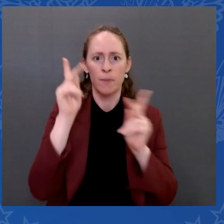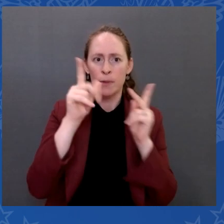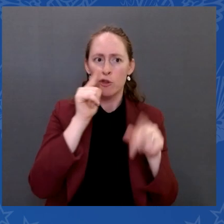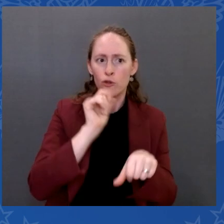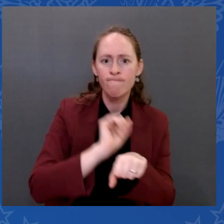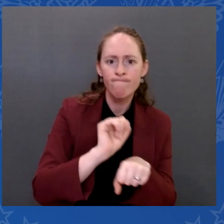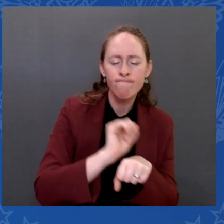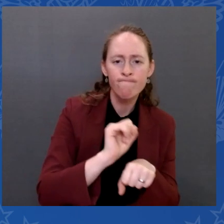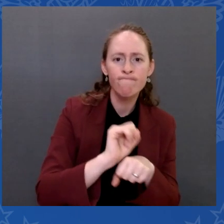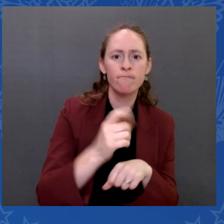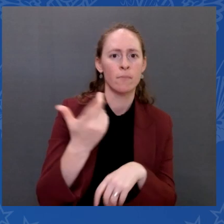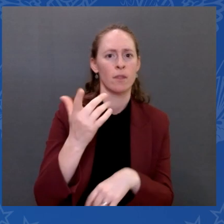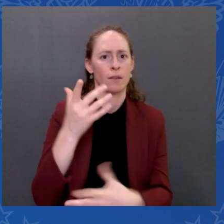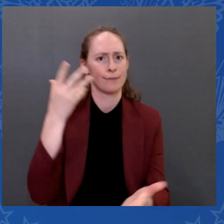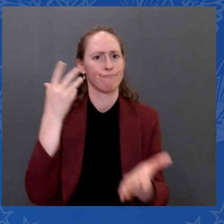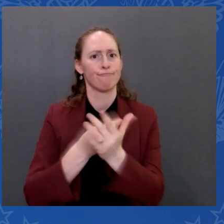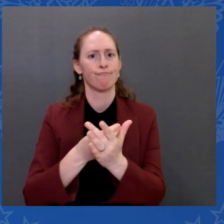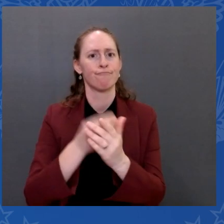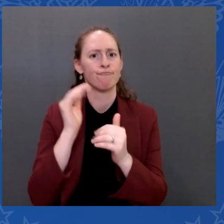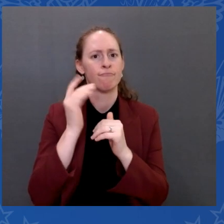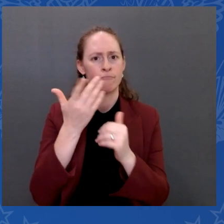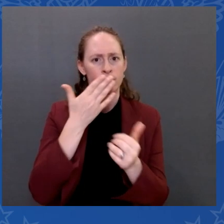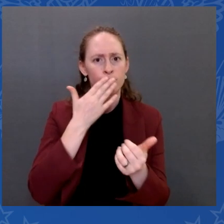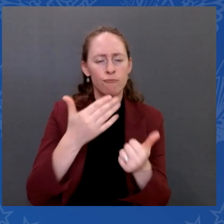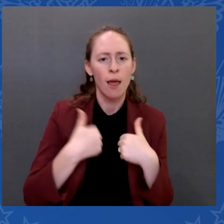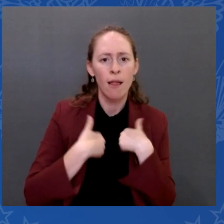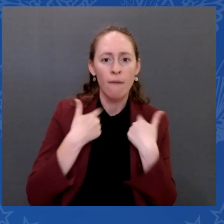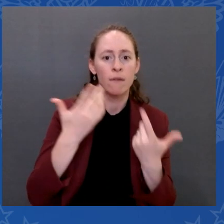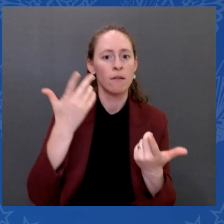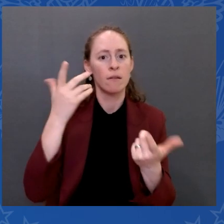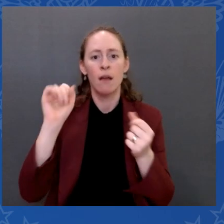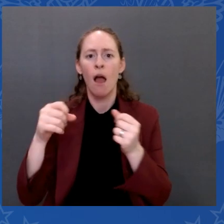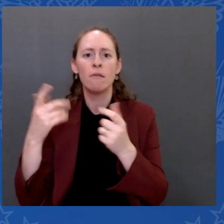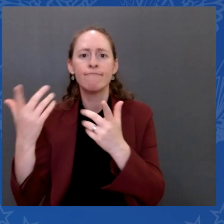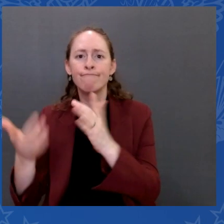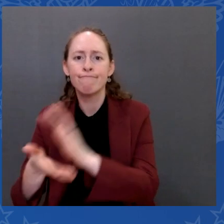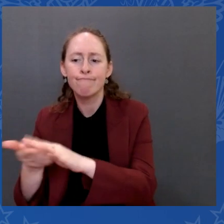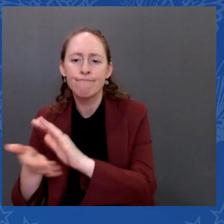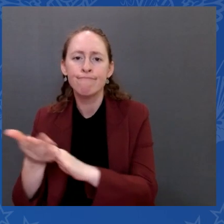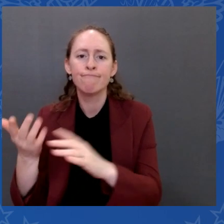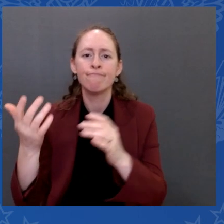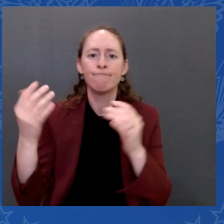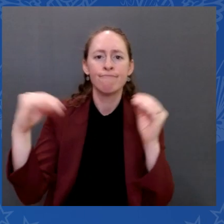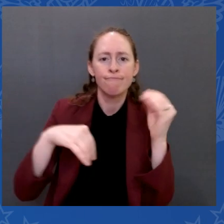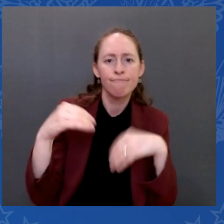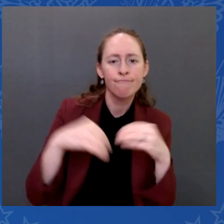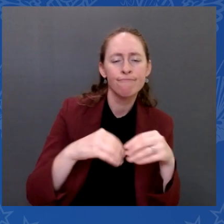of both the facilities to produce chips themselves and the larde- –larger and broader ecosystem.